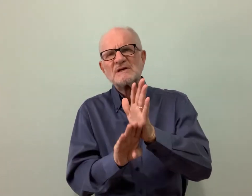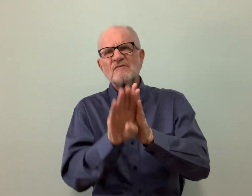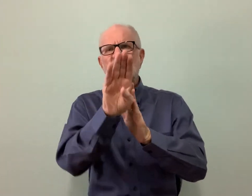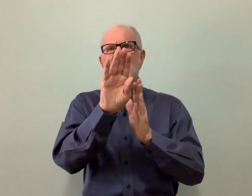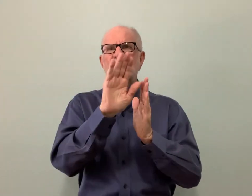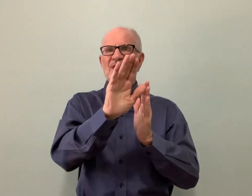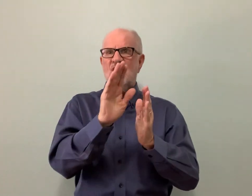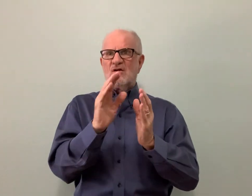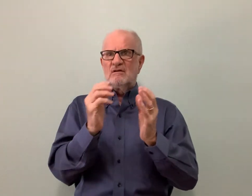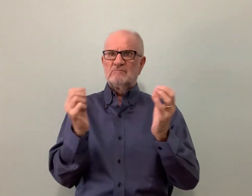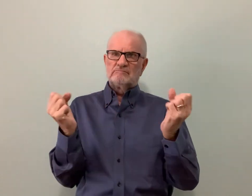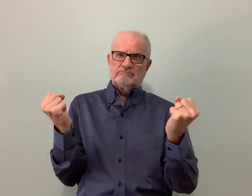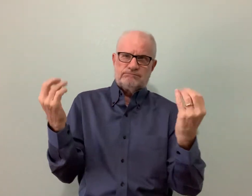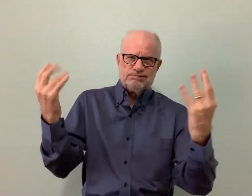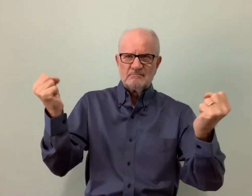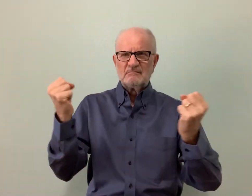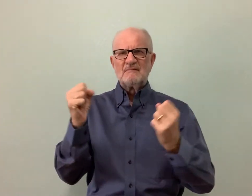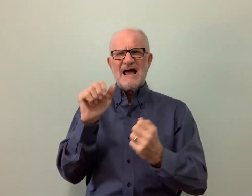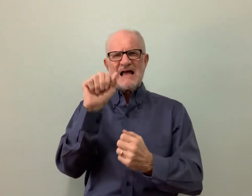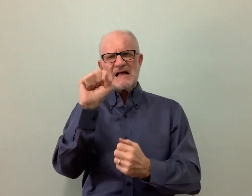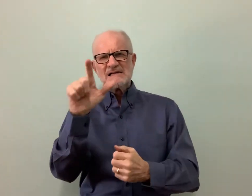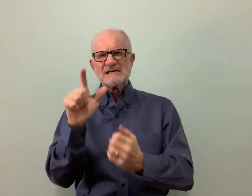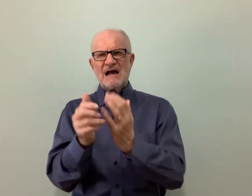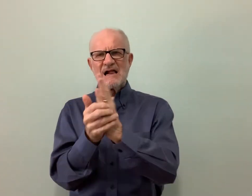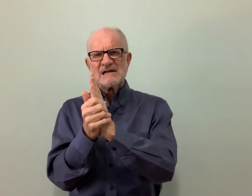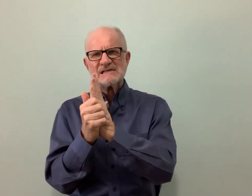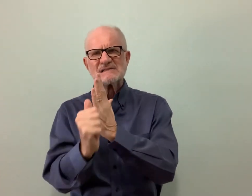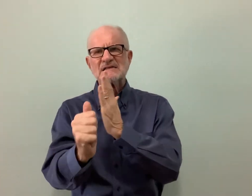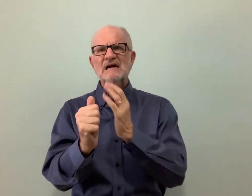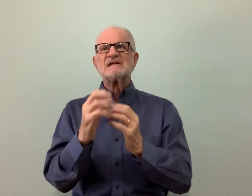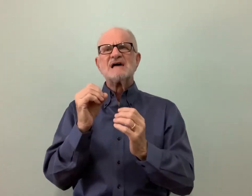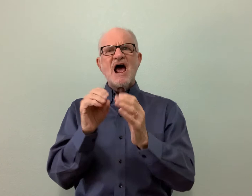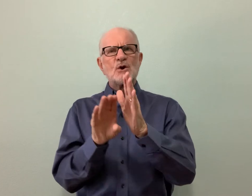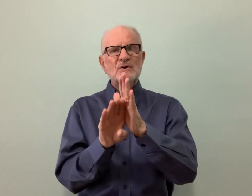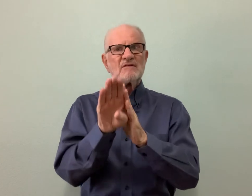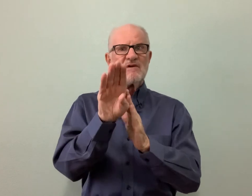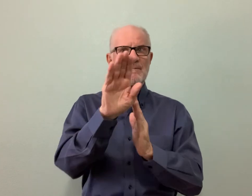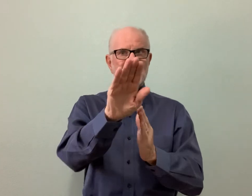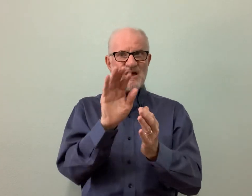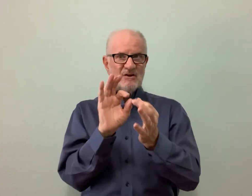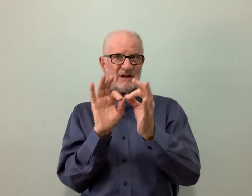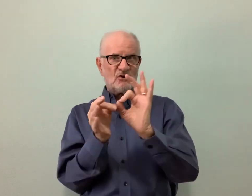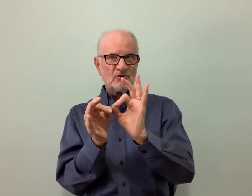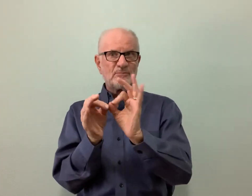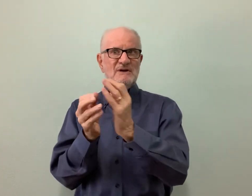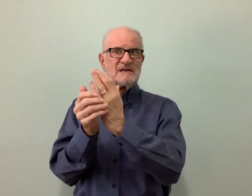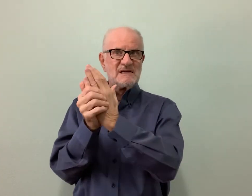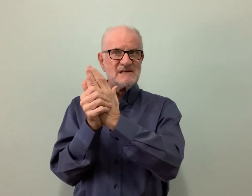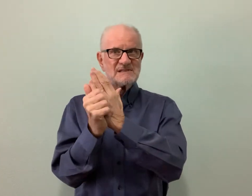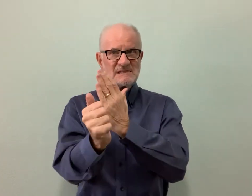develop their ASL fluency and skills, and develop their interpreting skills.